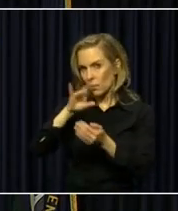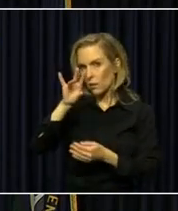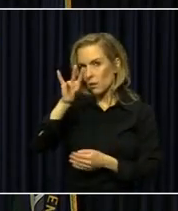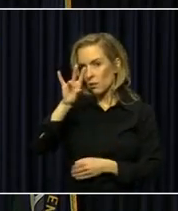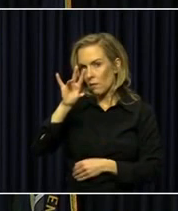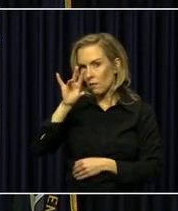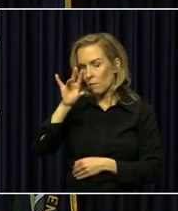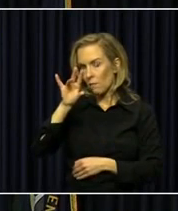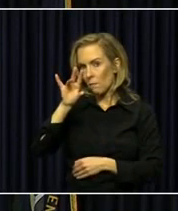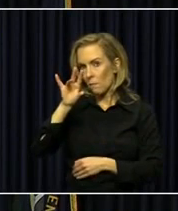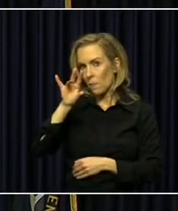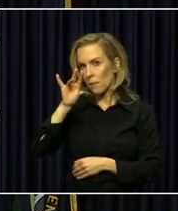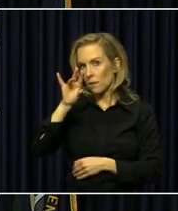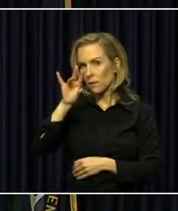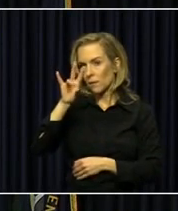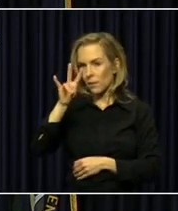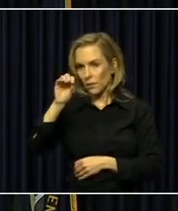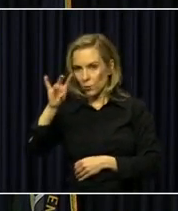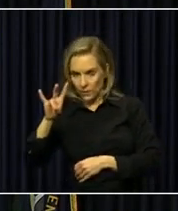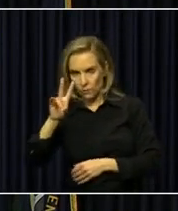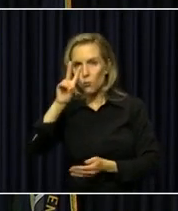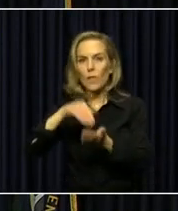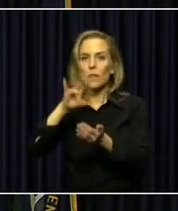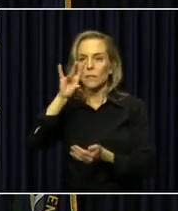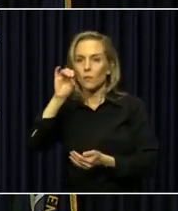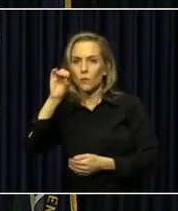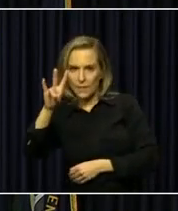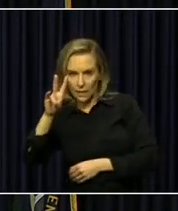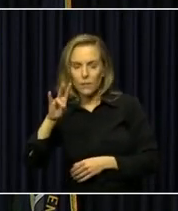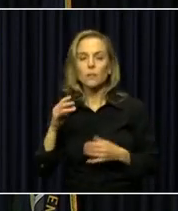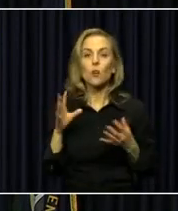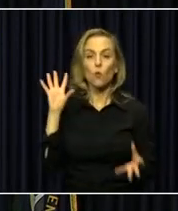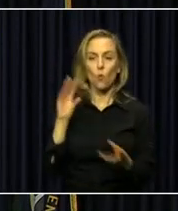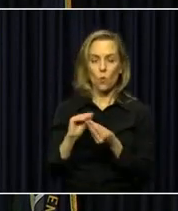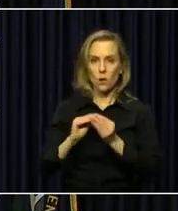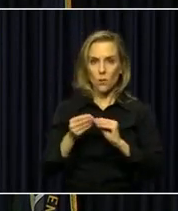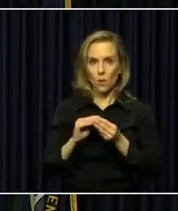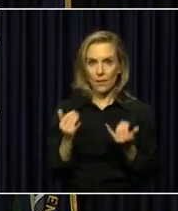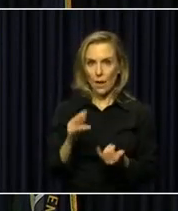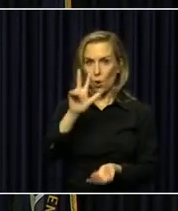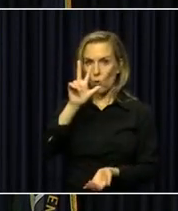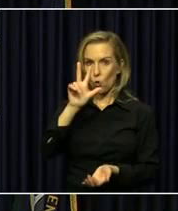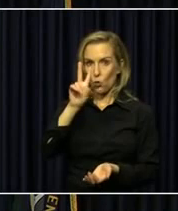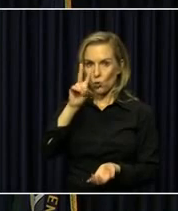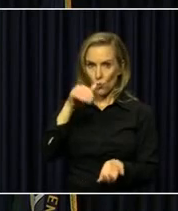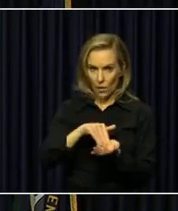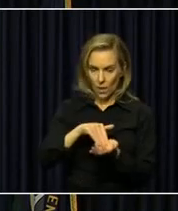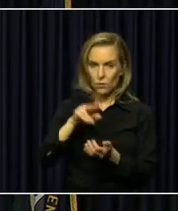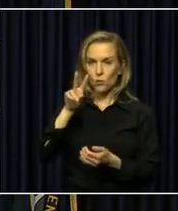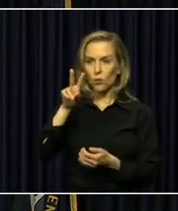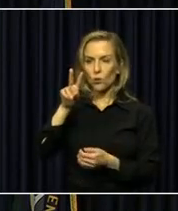REMEMBER, THEY CALL IT INTENSIVE CARE FOR A REASON, SO LET'S THINK ABOUT THESE 155 INDIVIDUALS.